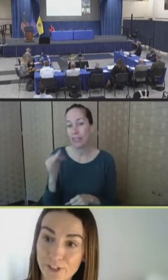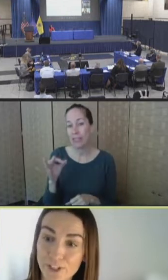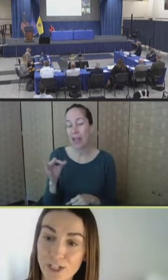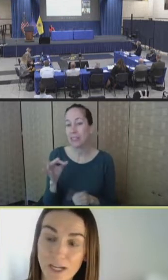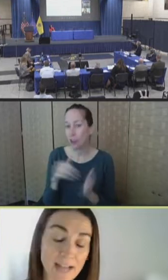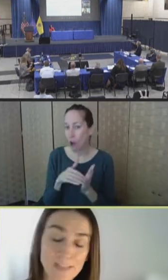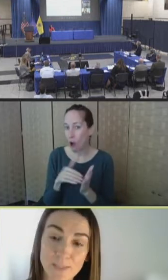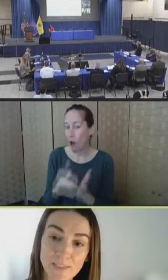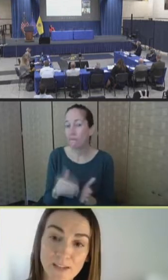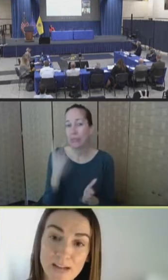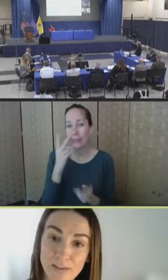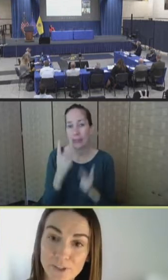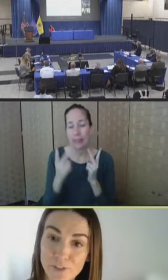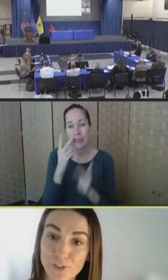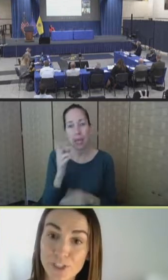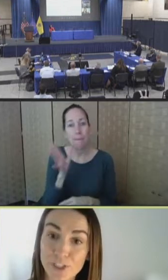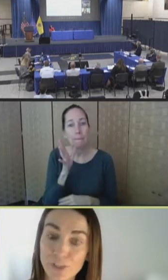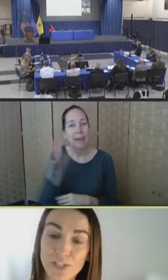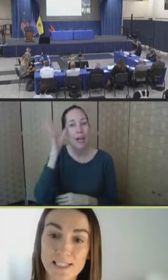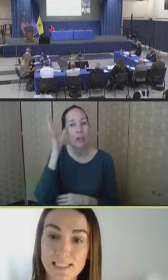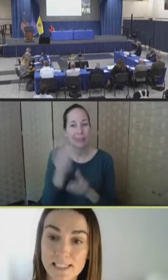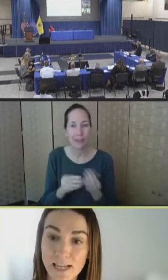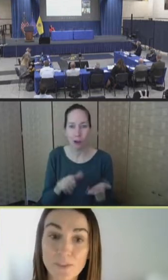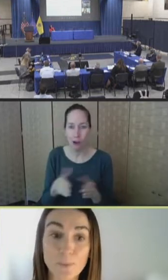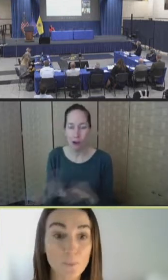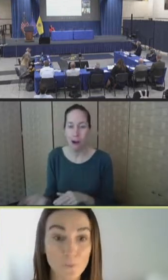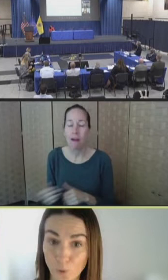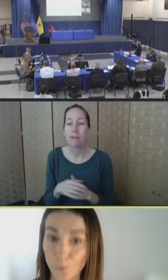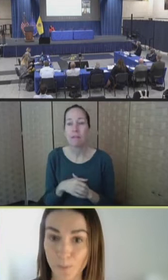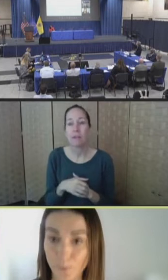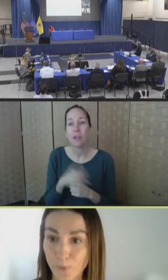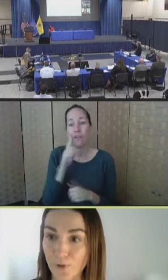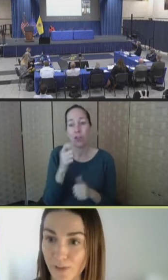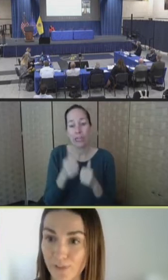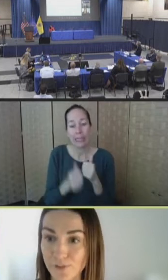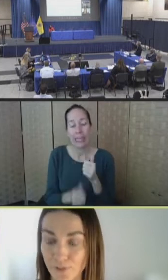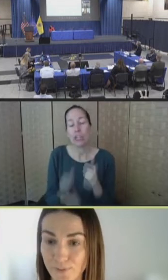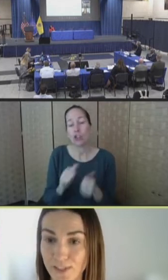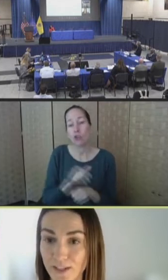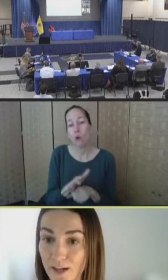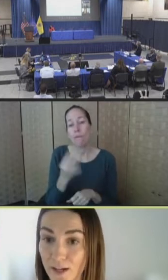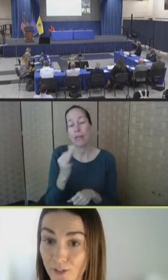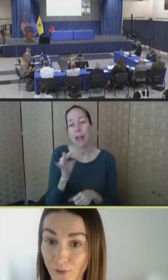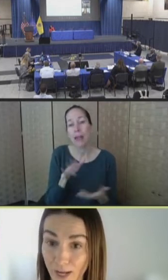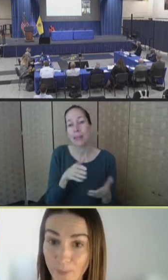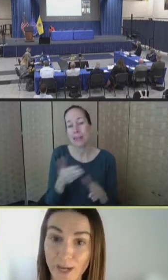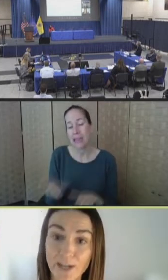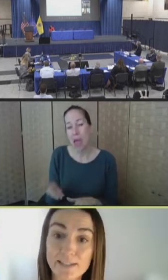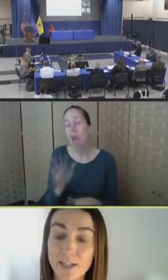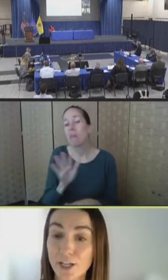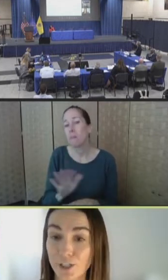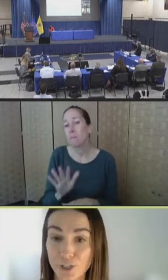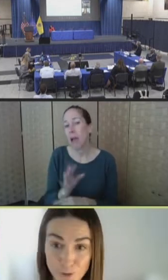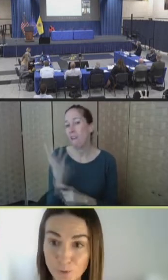estimate that on average, for each COVID-19, about four people are left grieving a grandparent, two